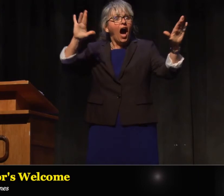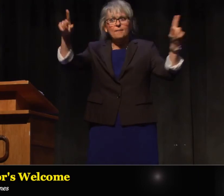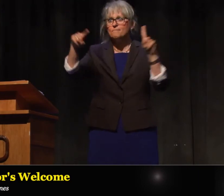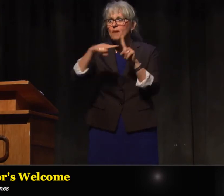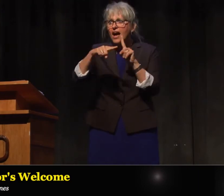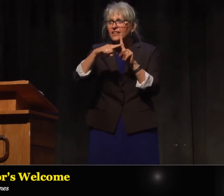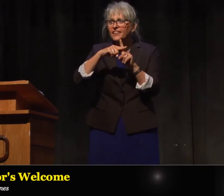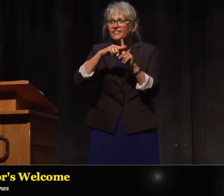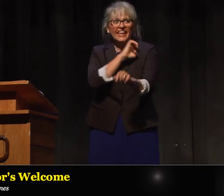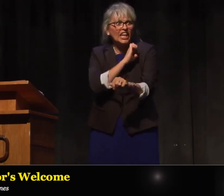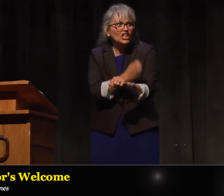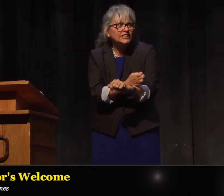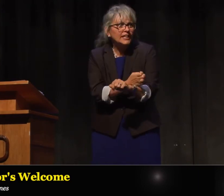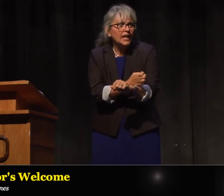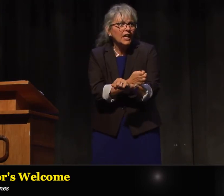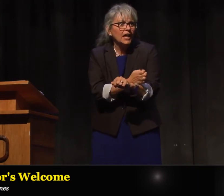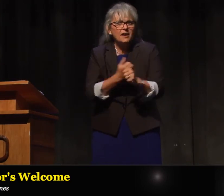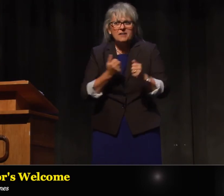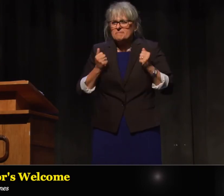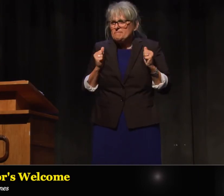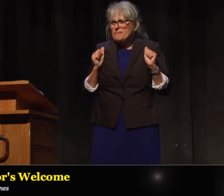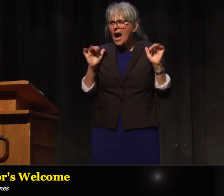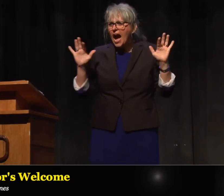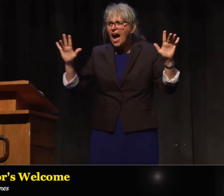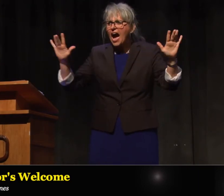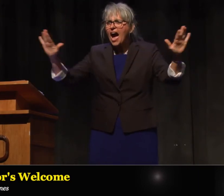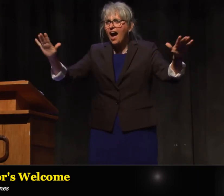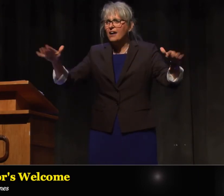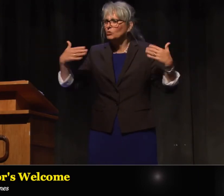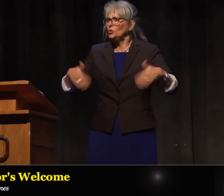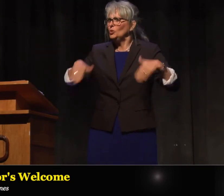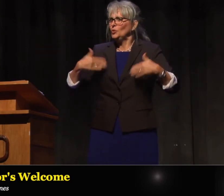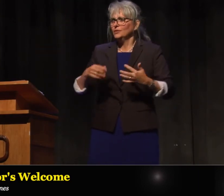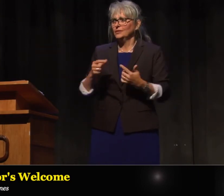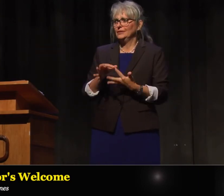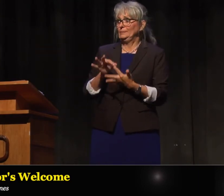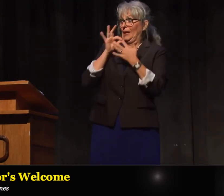and then the positive energy was expounded from him.